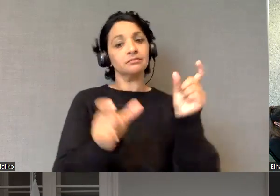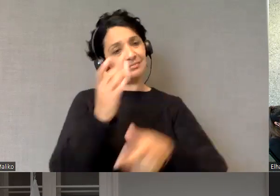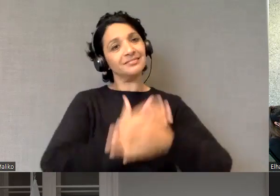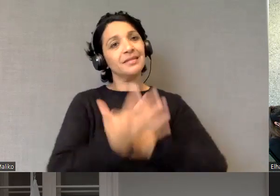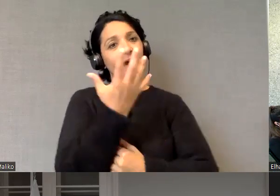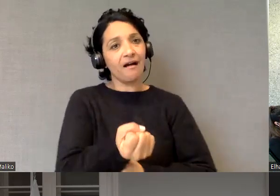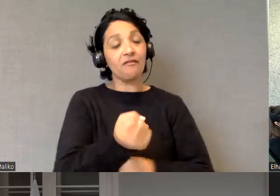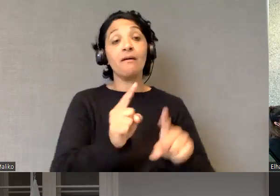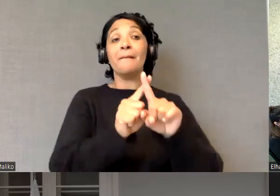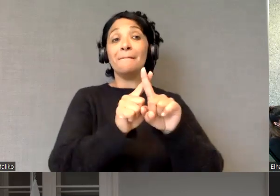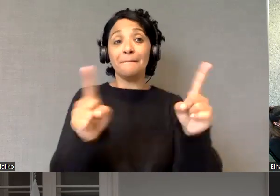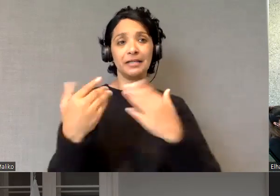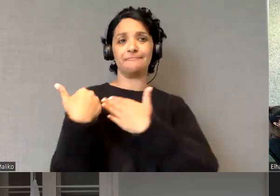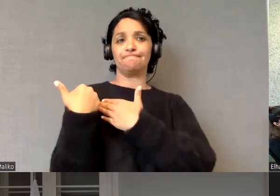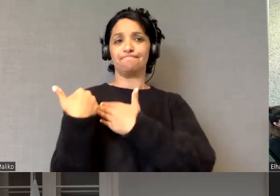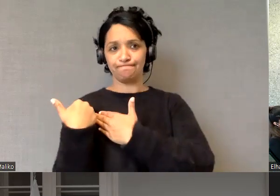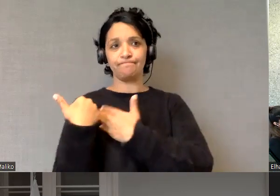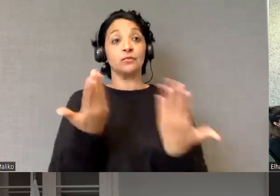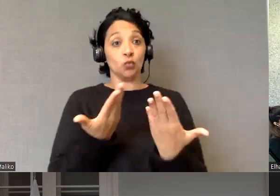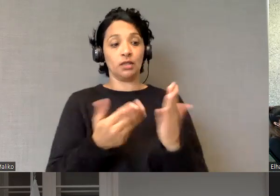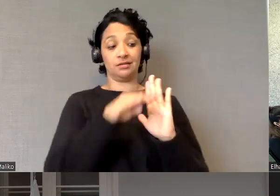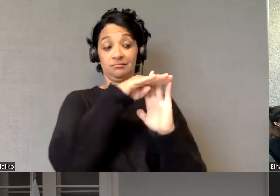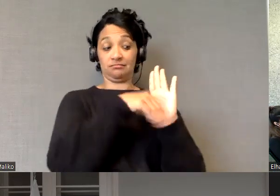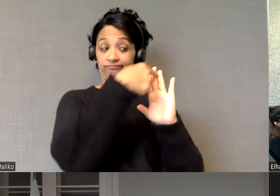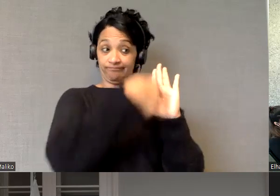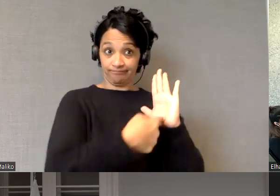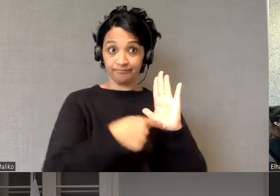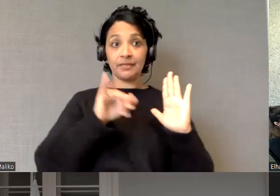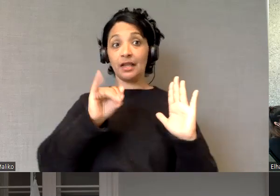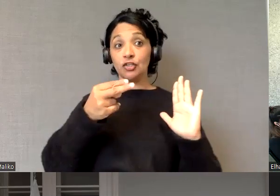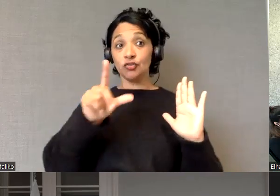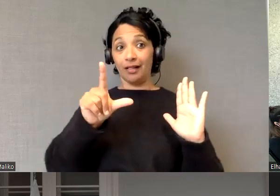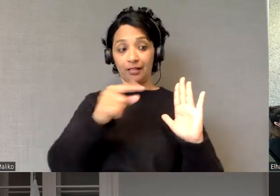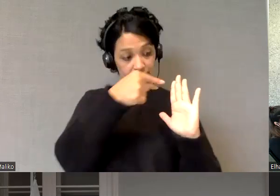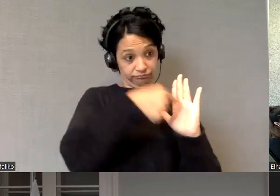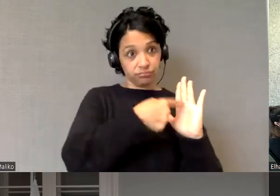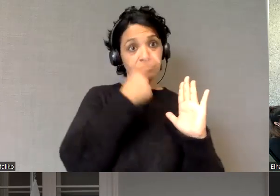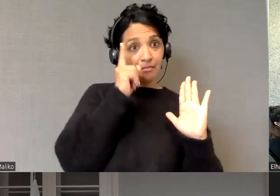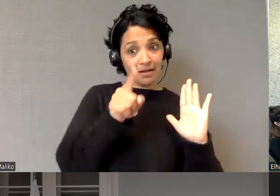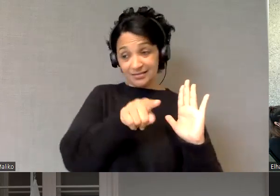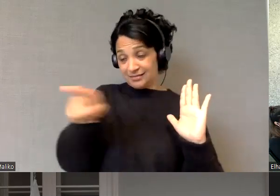obligation under IHL to provide more specific protections to address their needs.